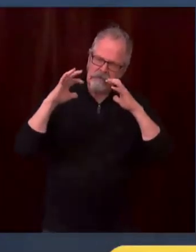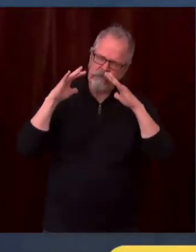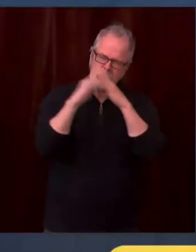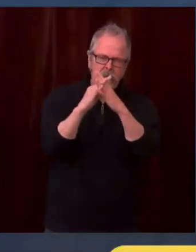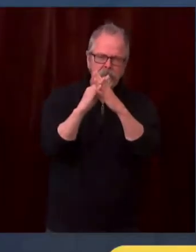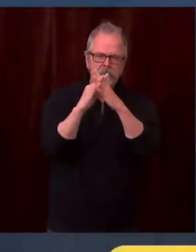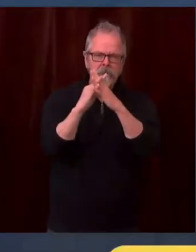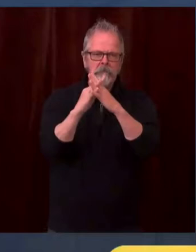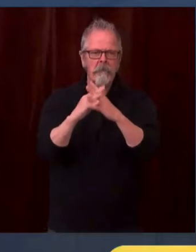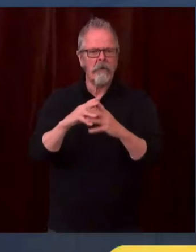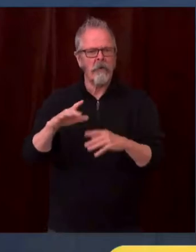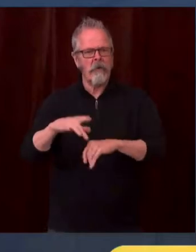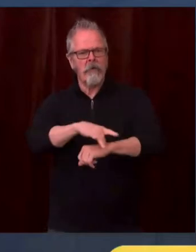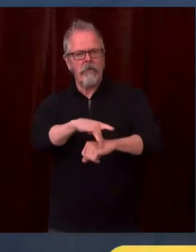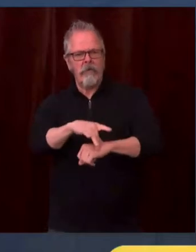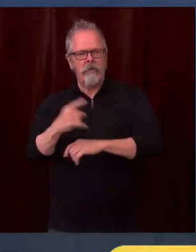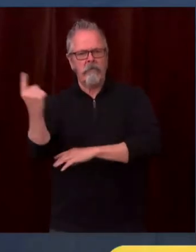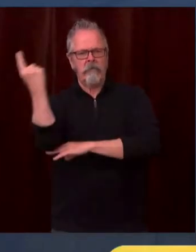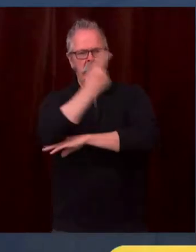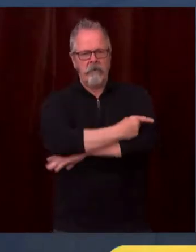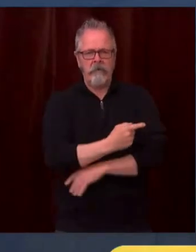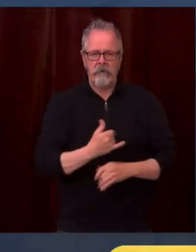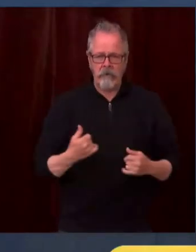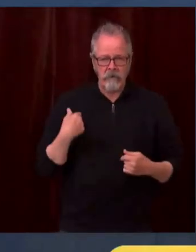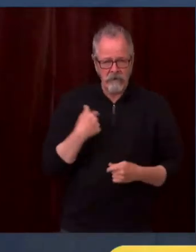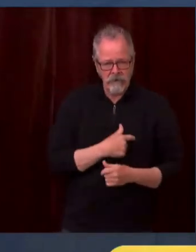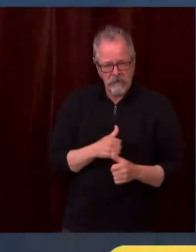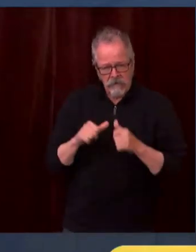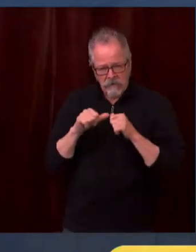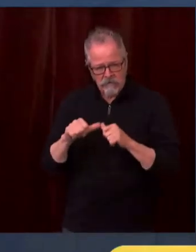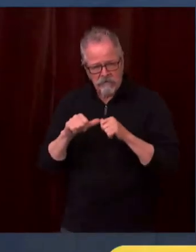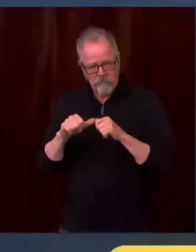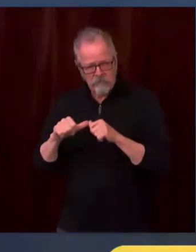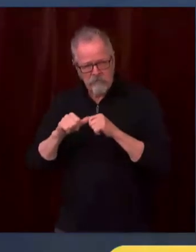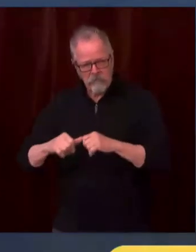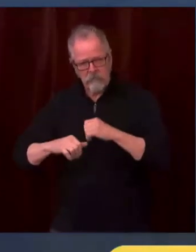And we now have for the first time in over a year now an opportunity really to